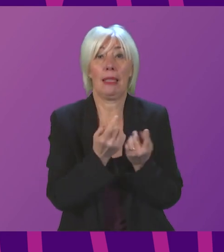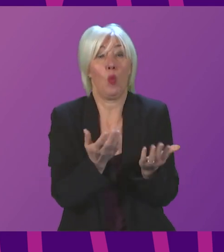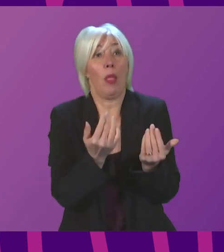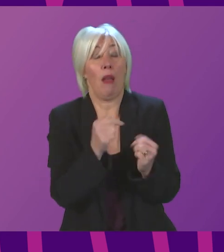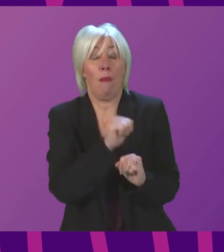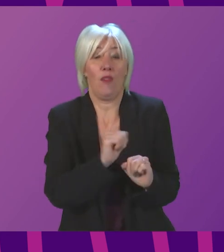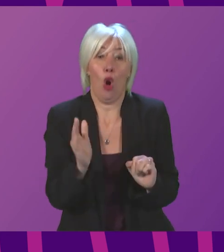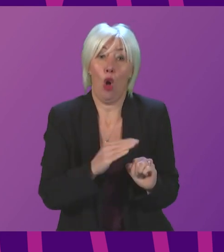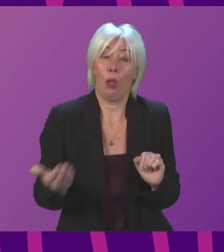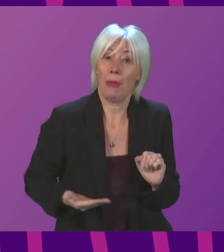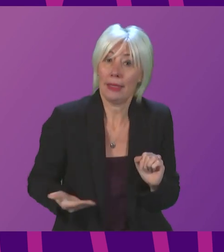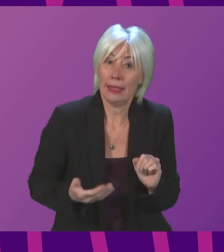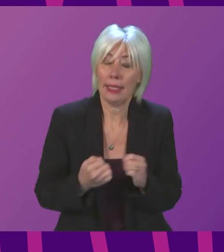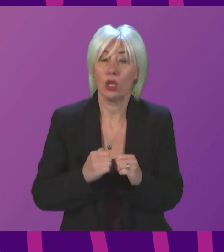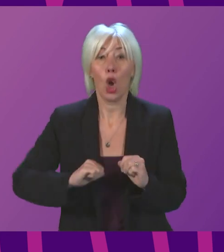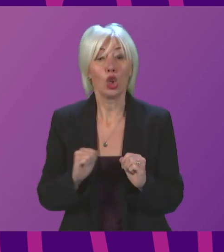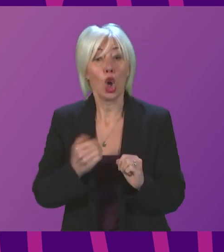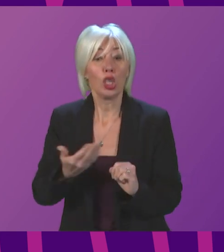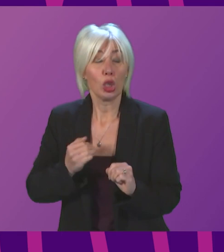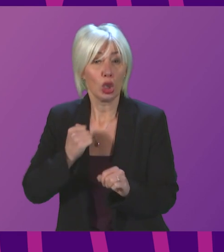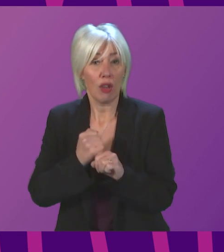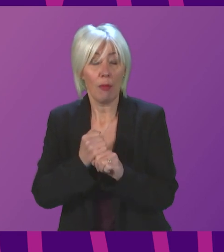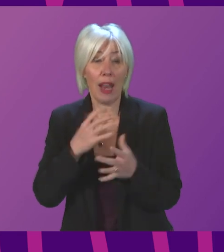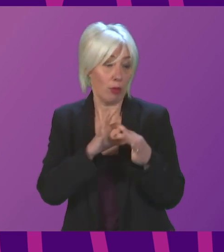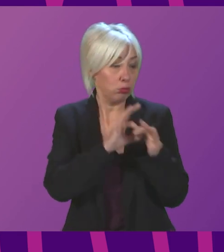The Scottish Government needs to and will work closely with Glasgow City Council, and